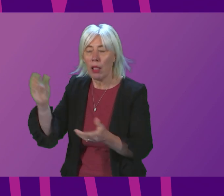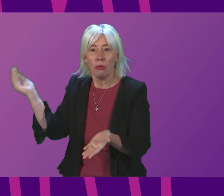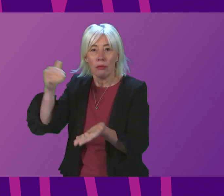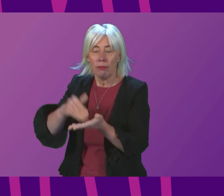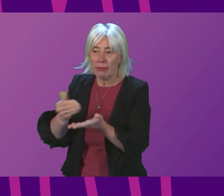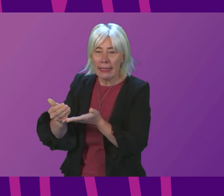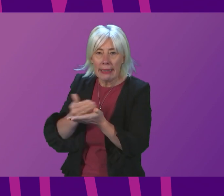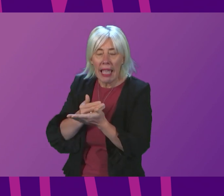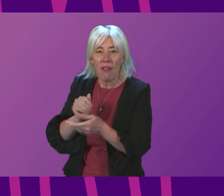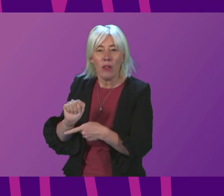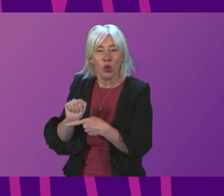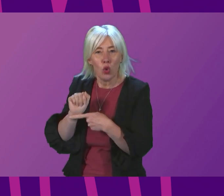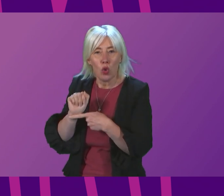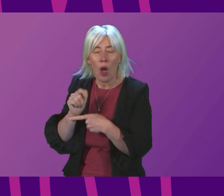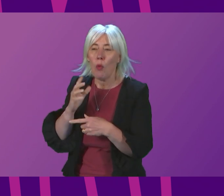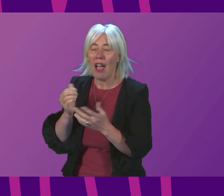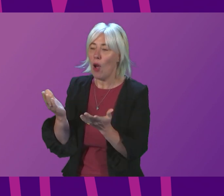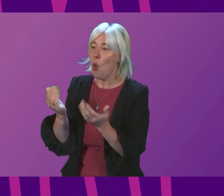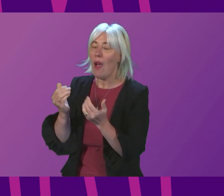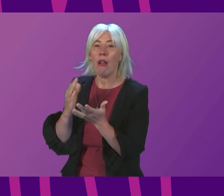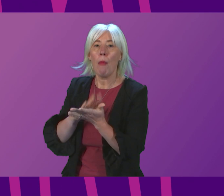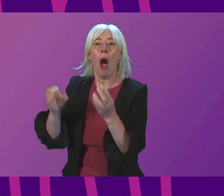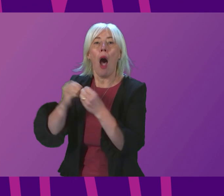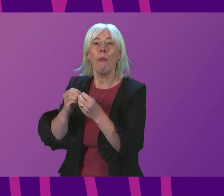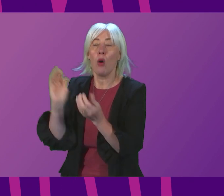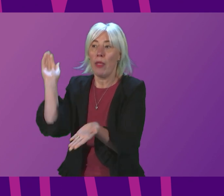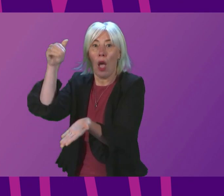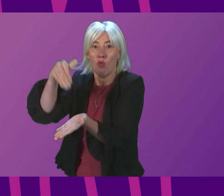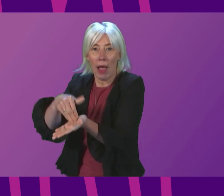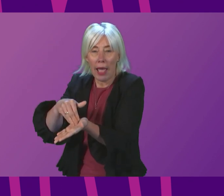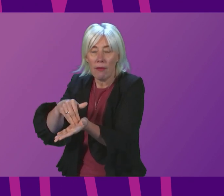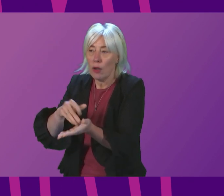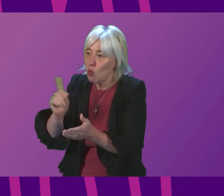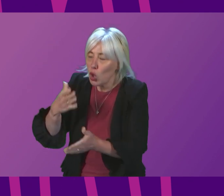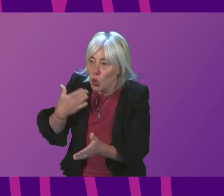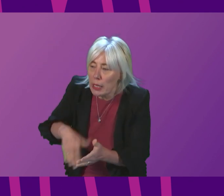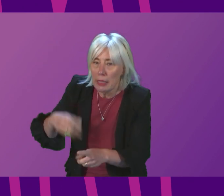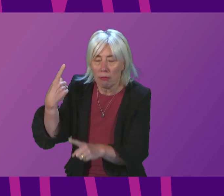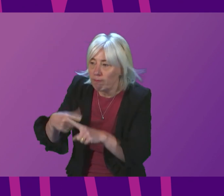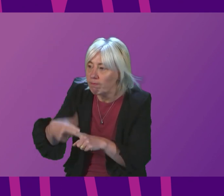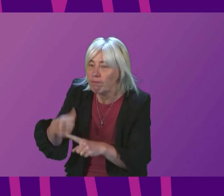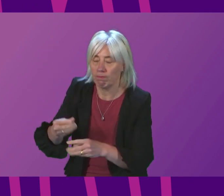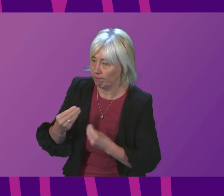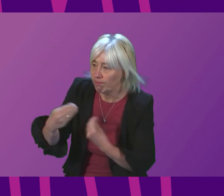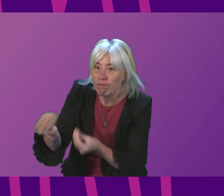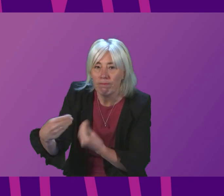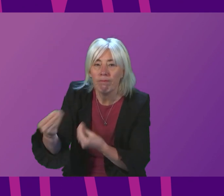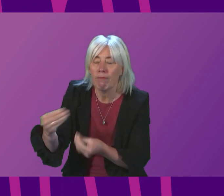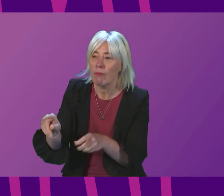We have established welcome hubs at key entry points, to support people with what they need immediately on arrival and to assess their medium to longer-term needs.